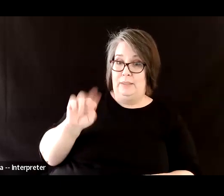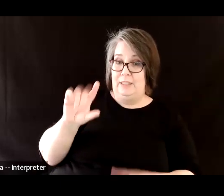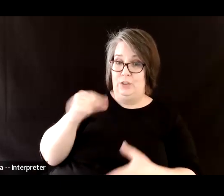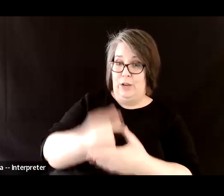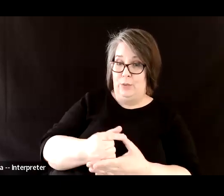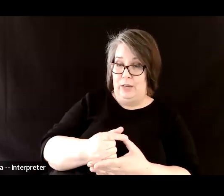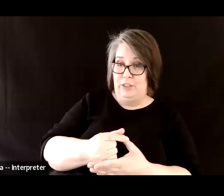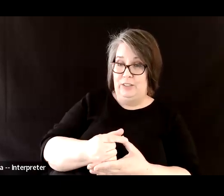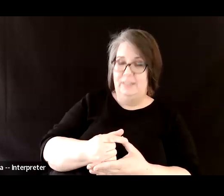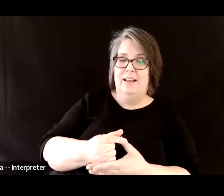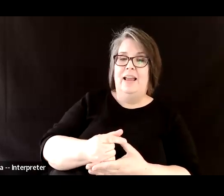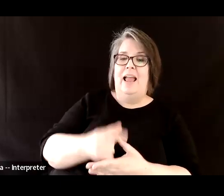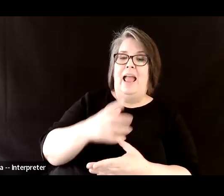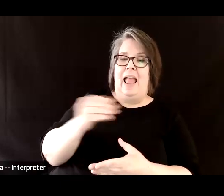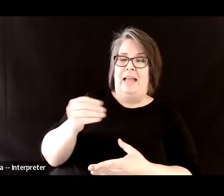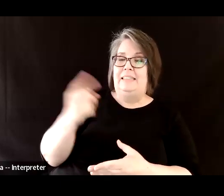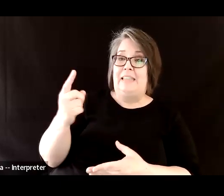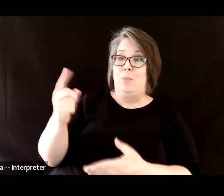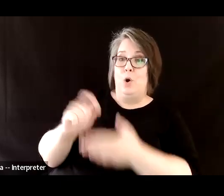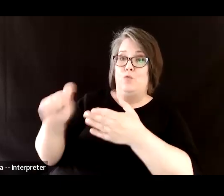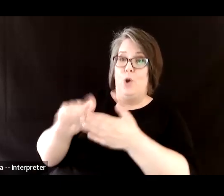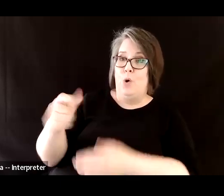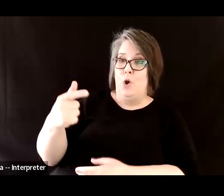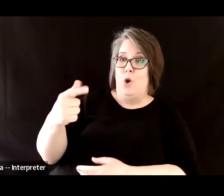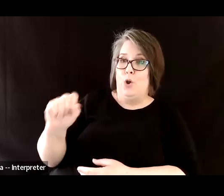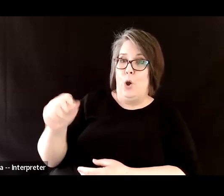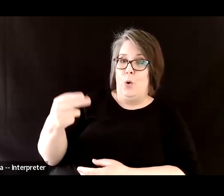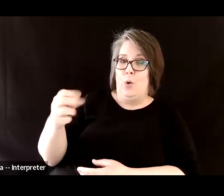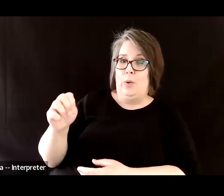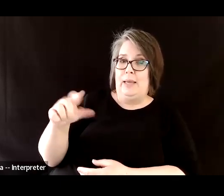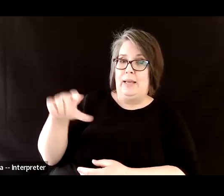and 70 has written toe-heels and someone has put a bunch of hard